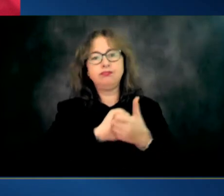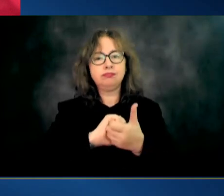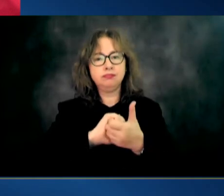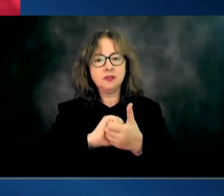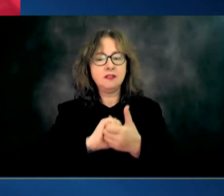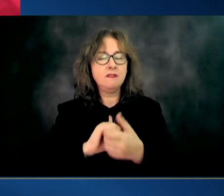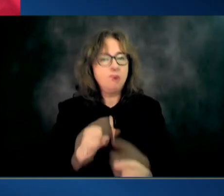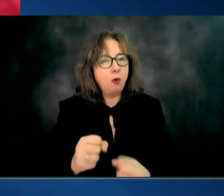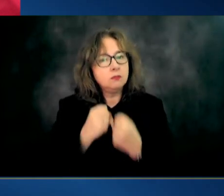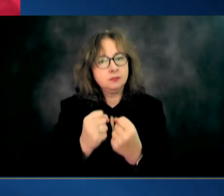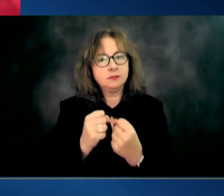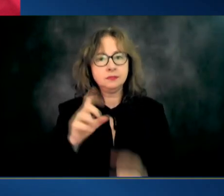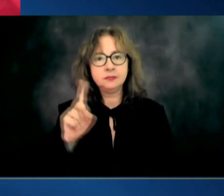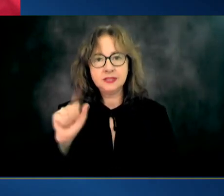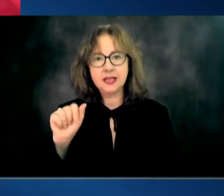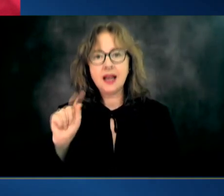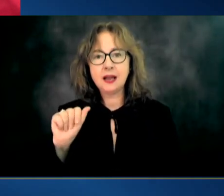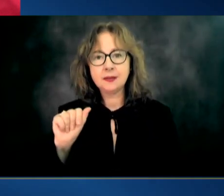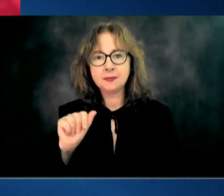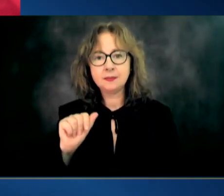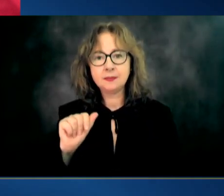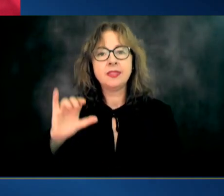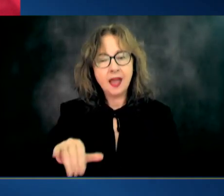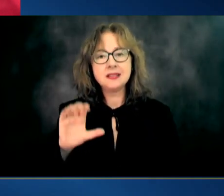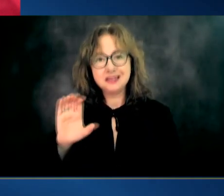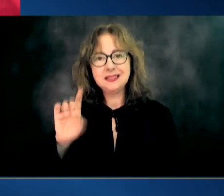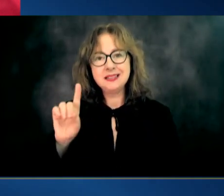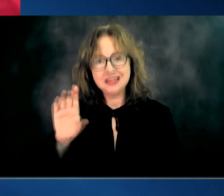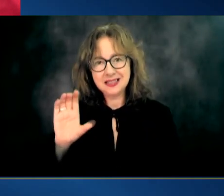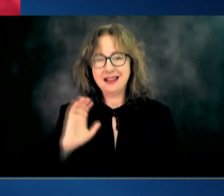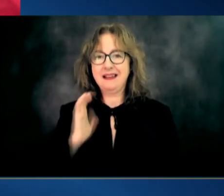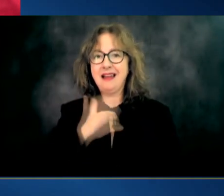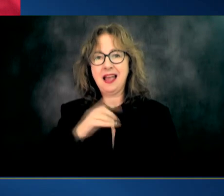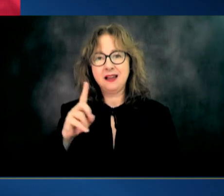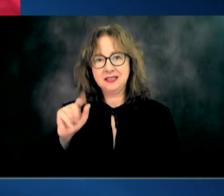is exactly what CDC Sickle Cell Data Collection Program does.